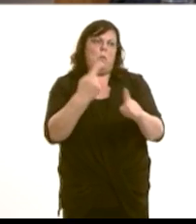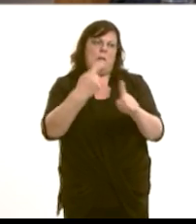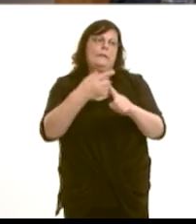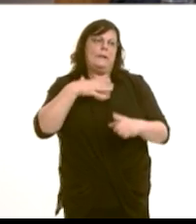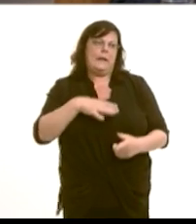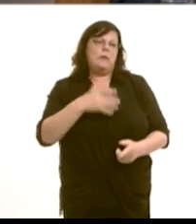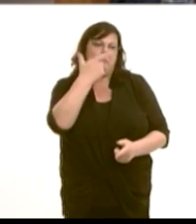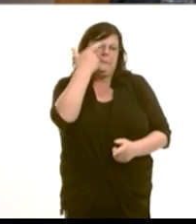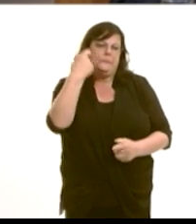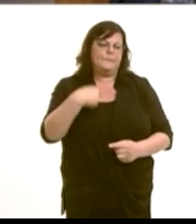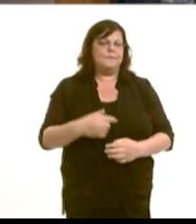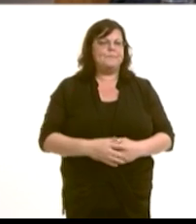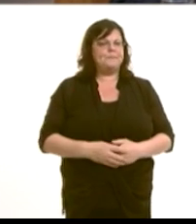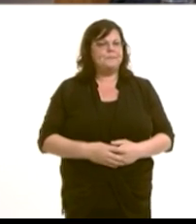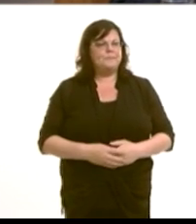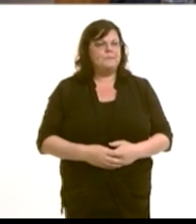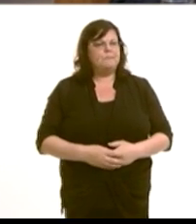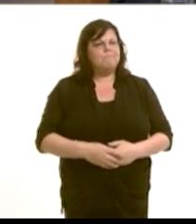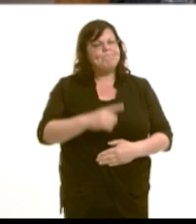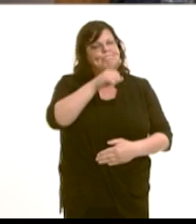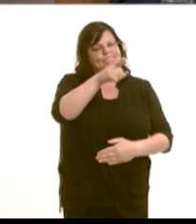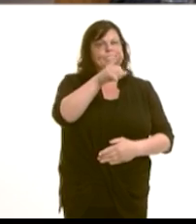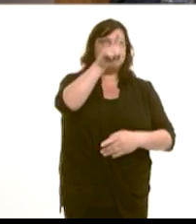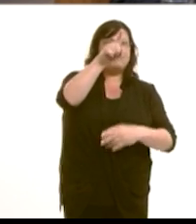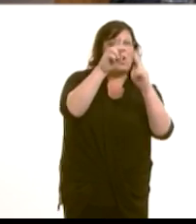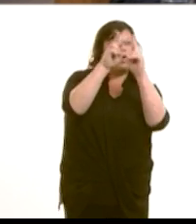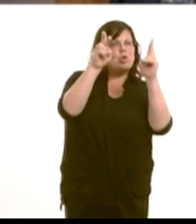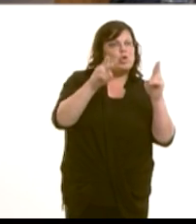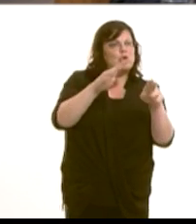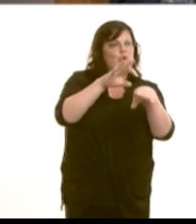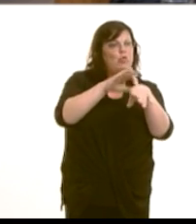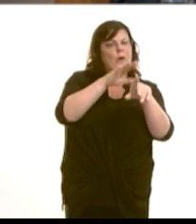Of course, there would have to be an application from the surgery in the first instance, but